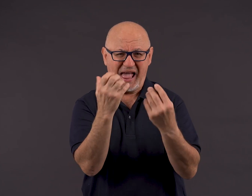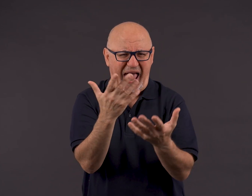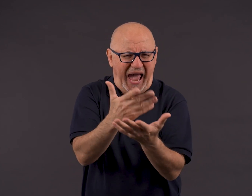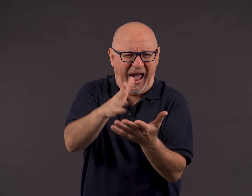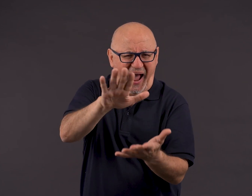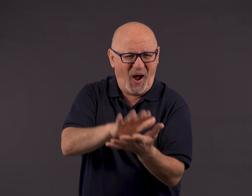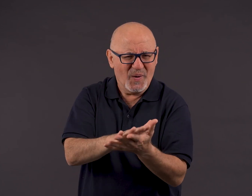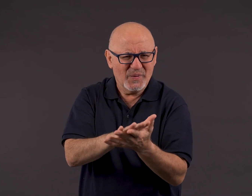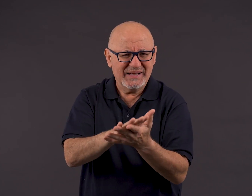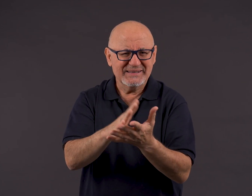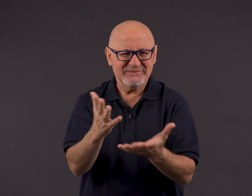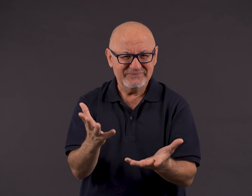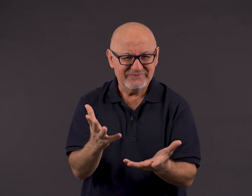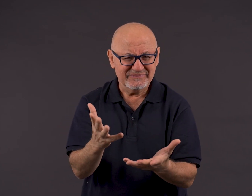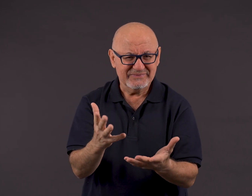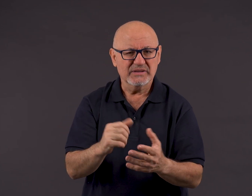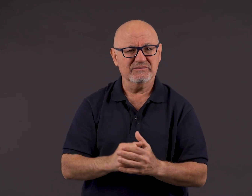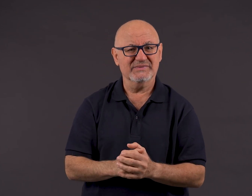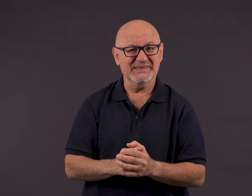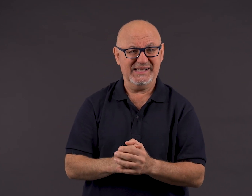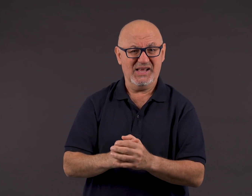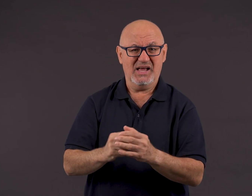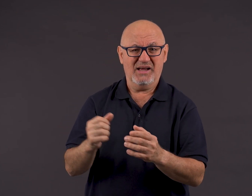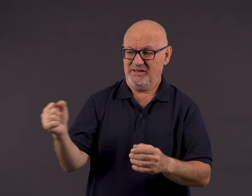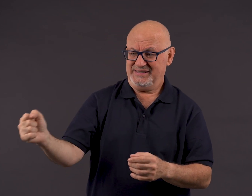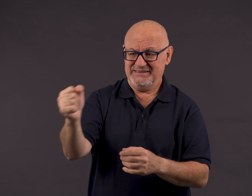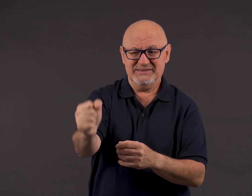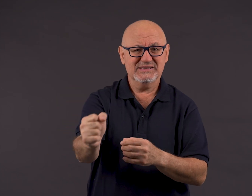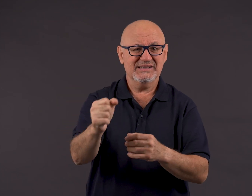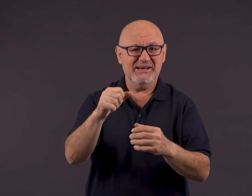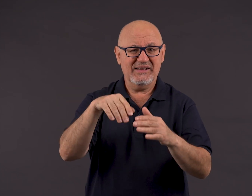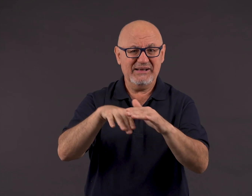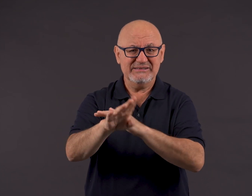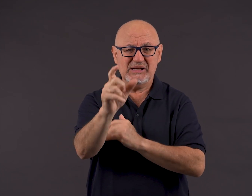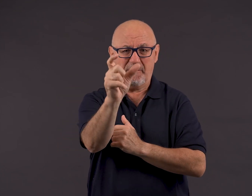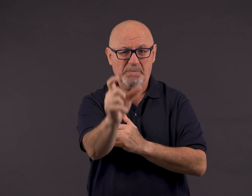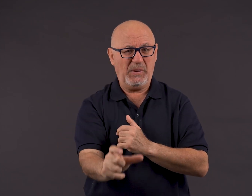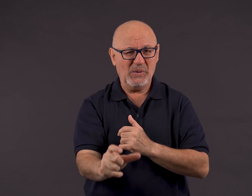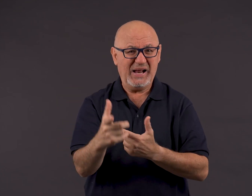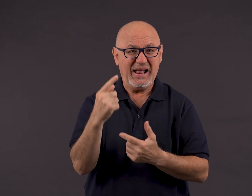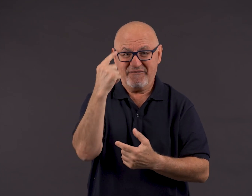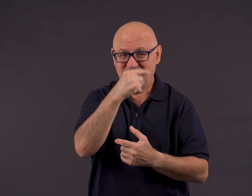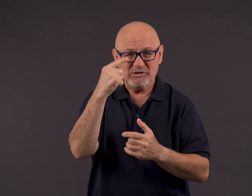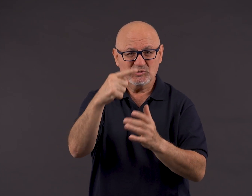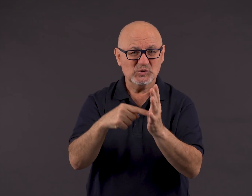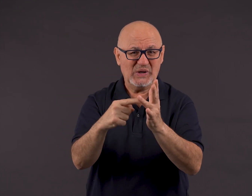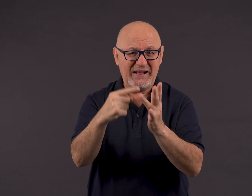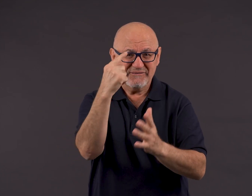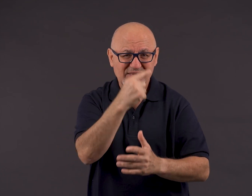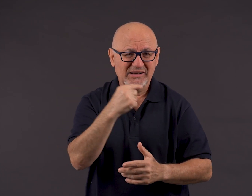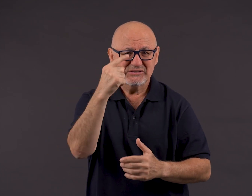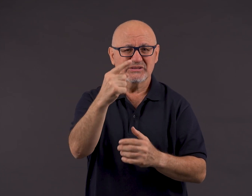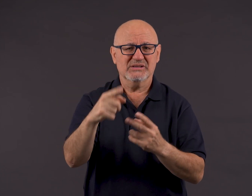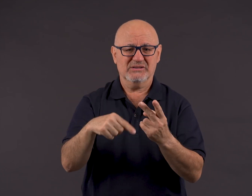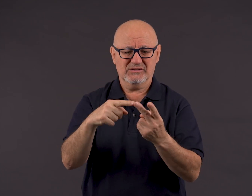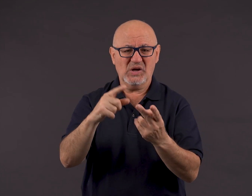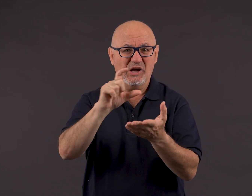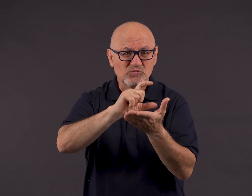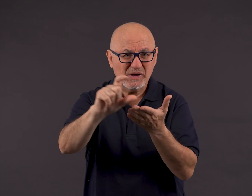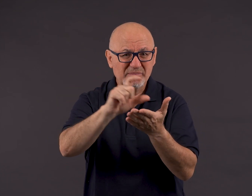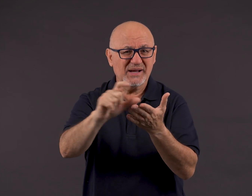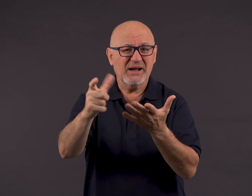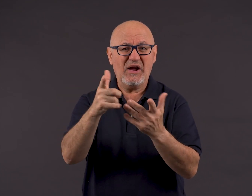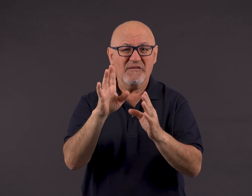You can gather feedback in person, or face to face ,or online through